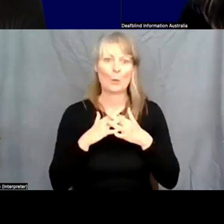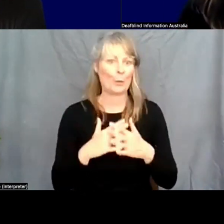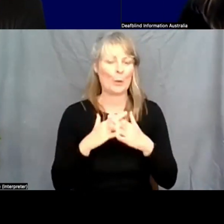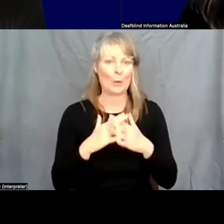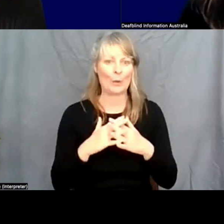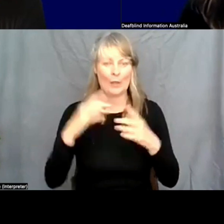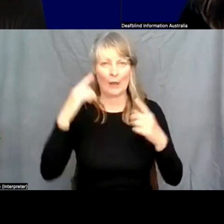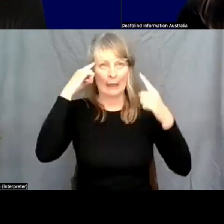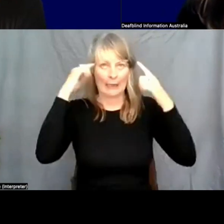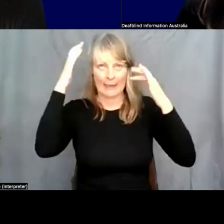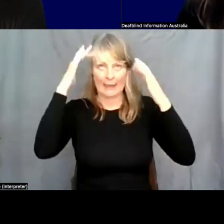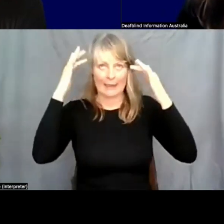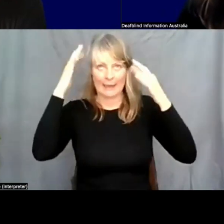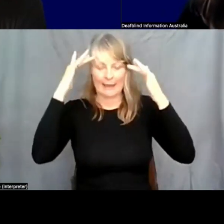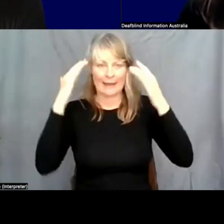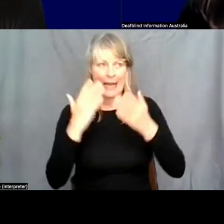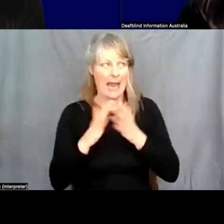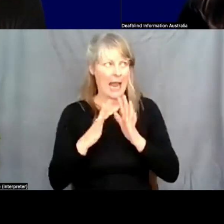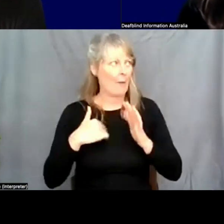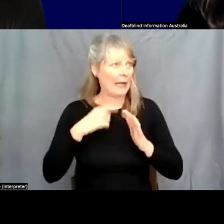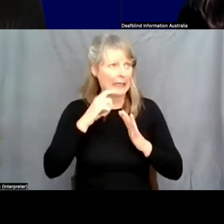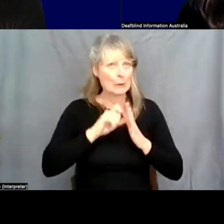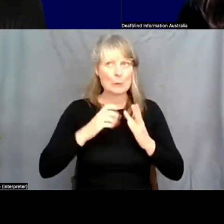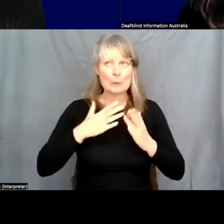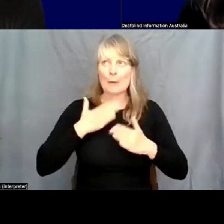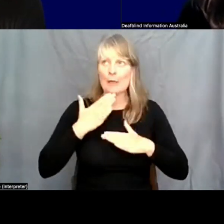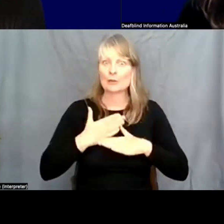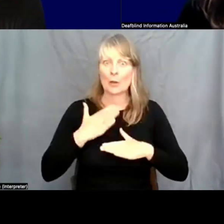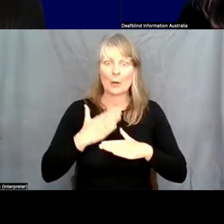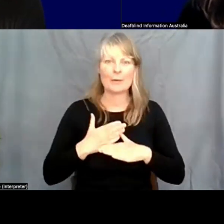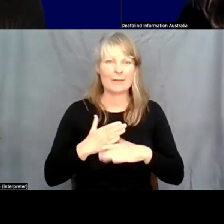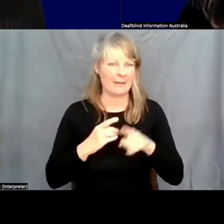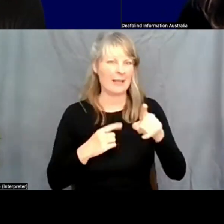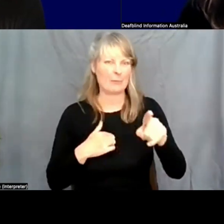they can apply it which is exactly what we're after. We don't want this to be nice new information